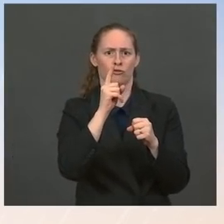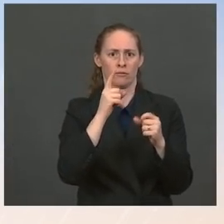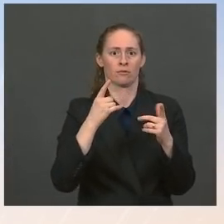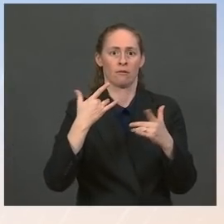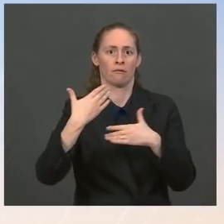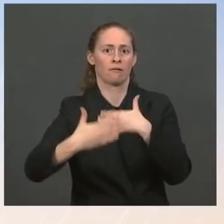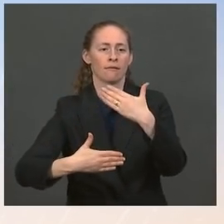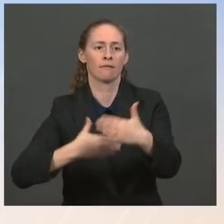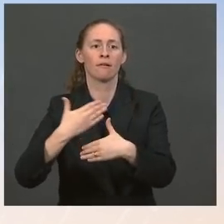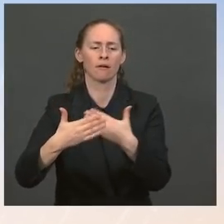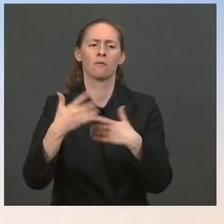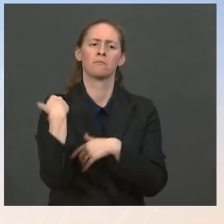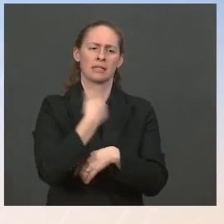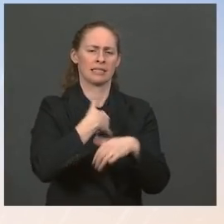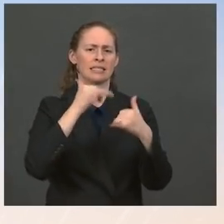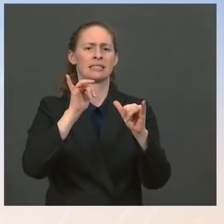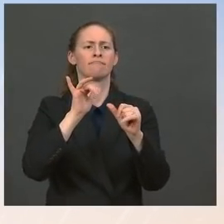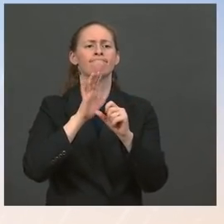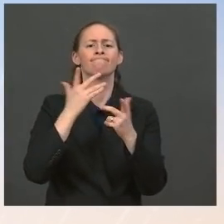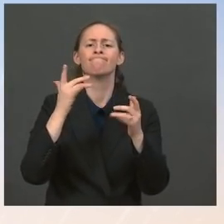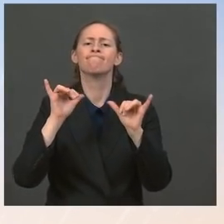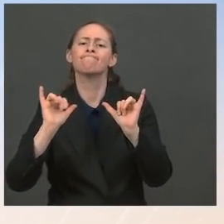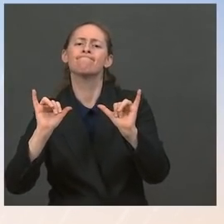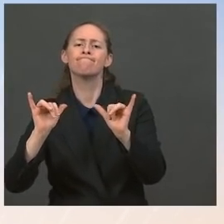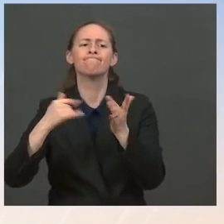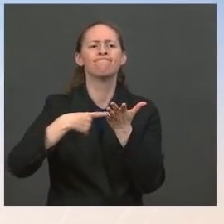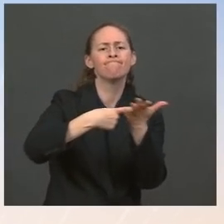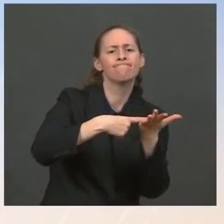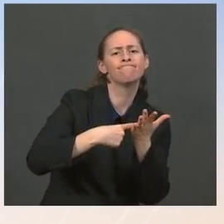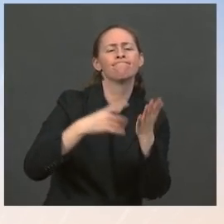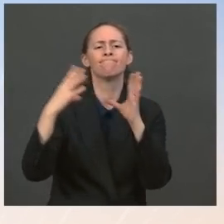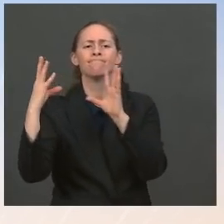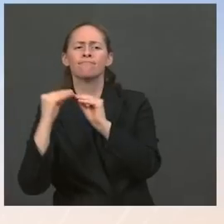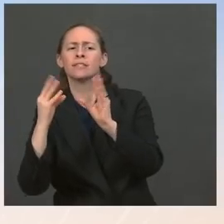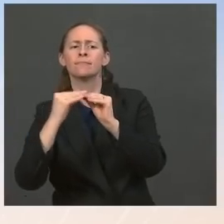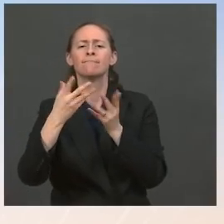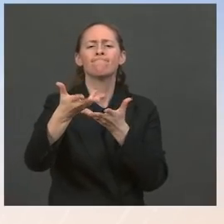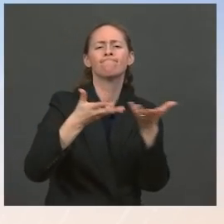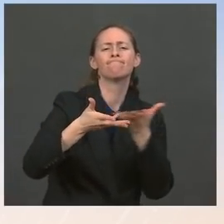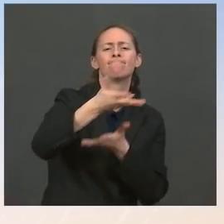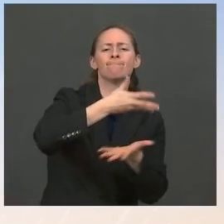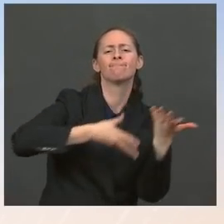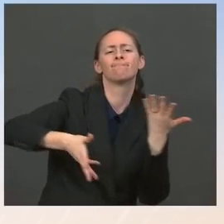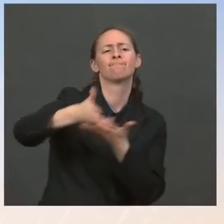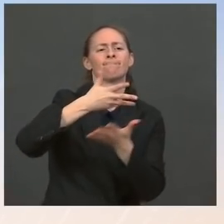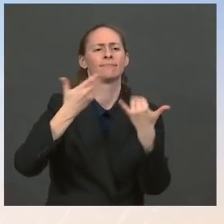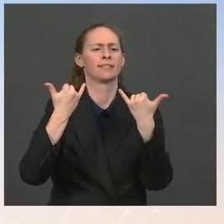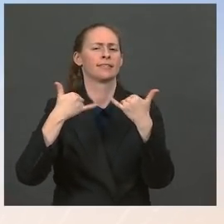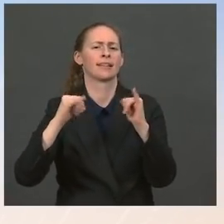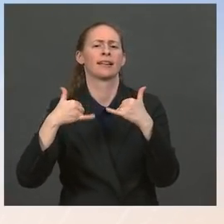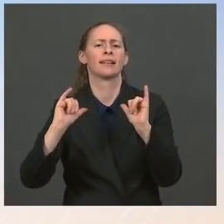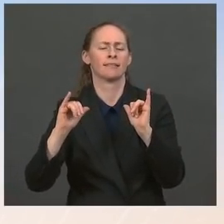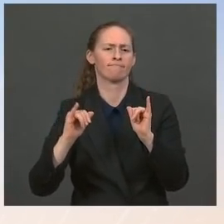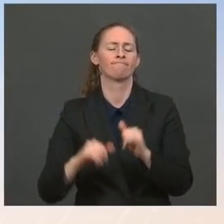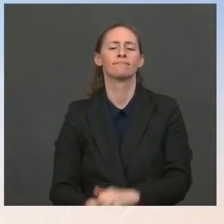have conversations with members of the House, have co- -- and the -- and the Senate, clearly. And that'll be on the President's level